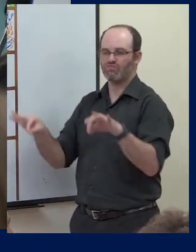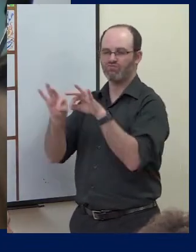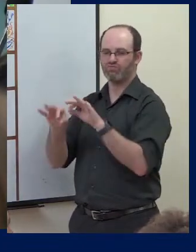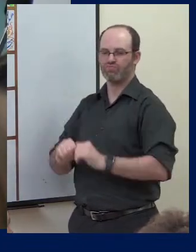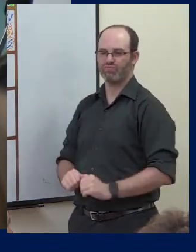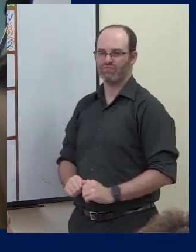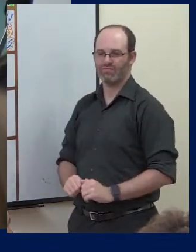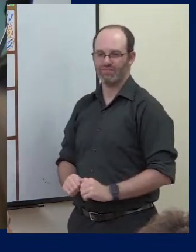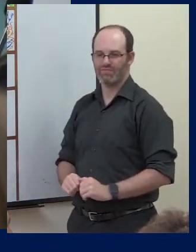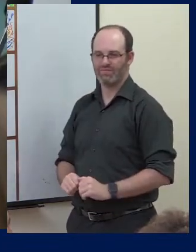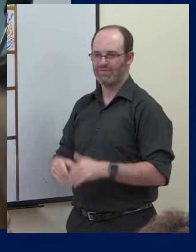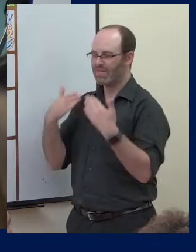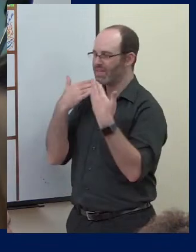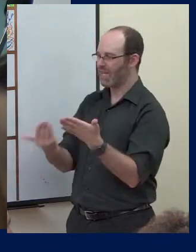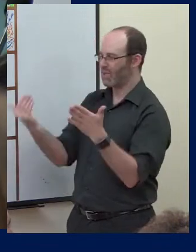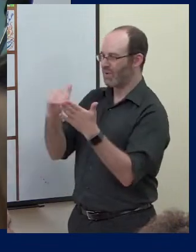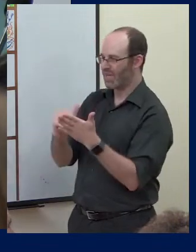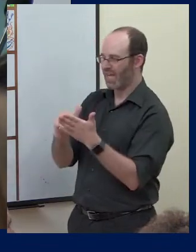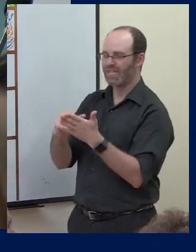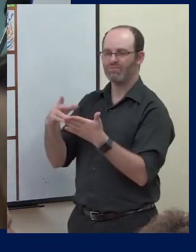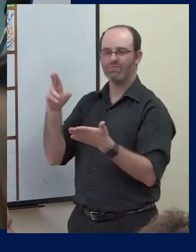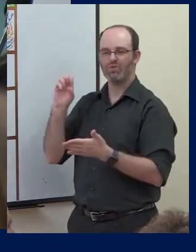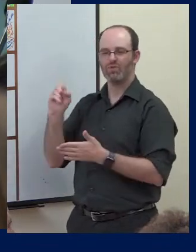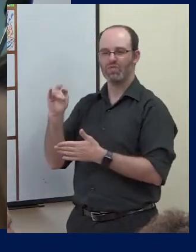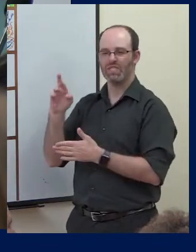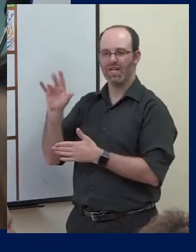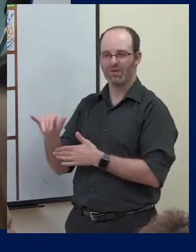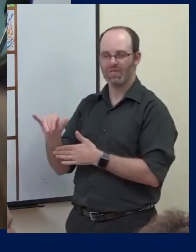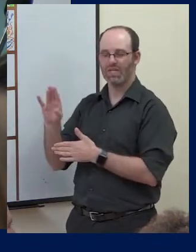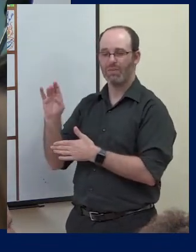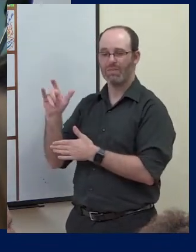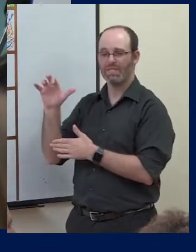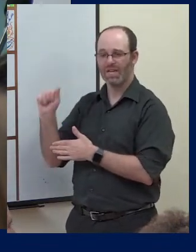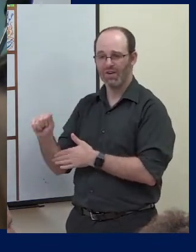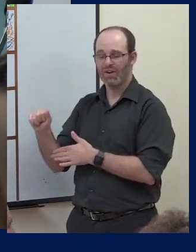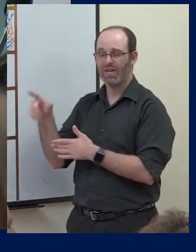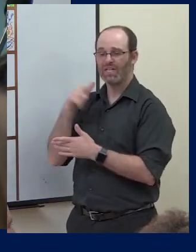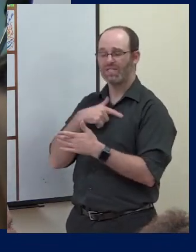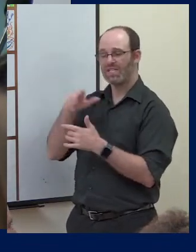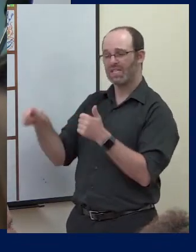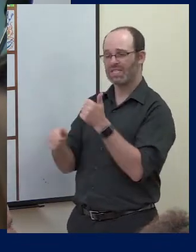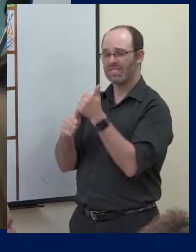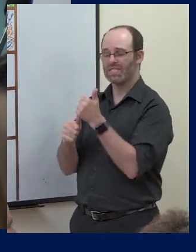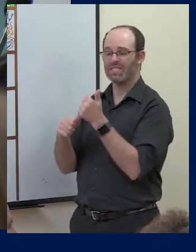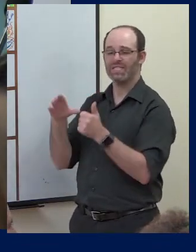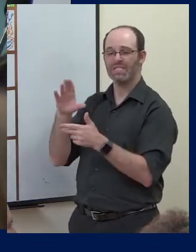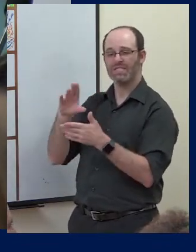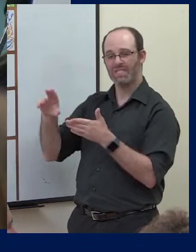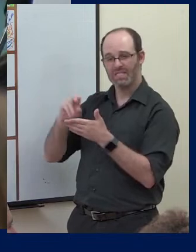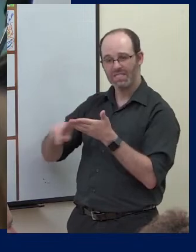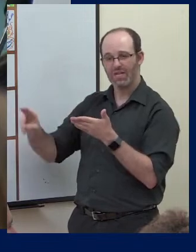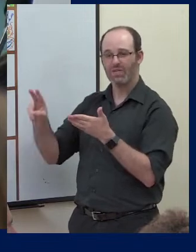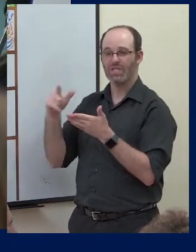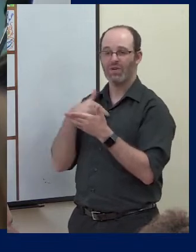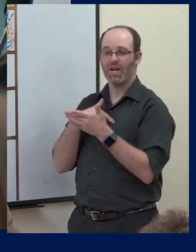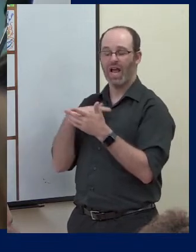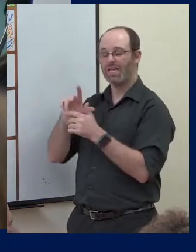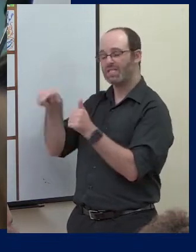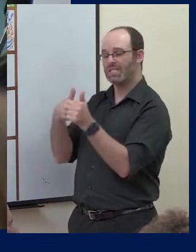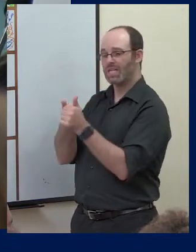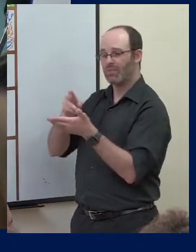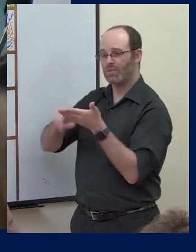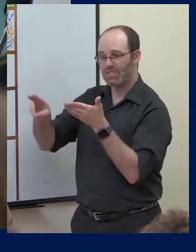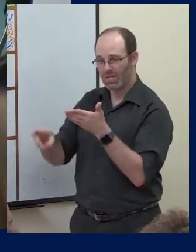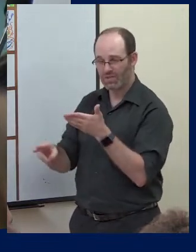Thank you again Secretary Xavier Becerra and Assistant Secretary for joining us today.